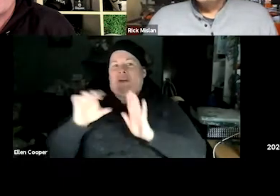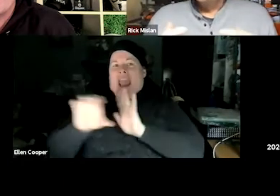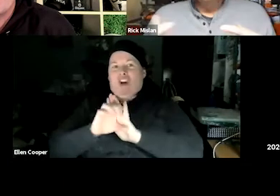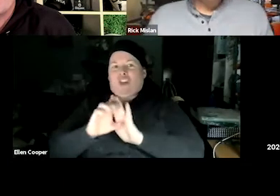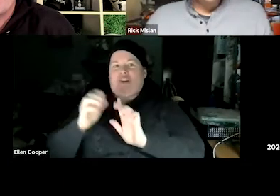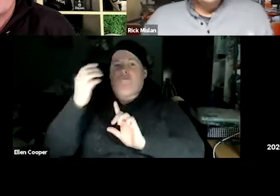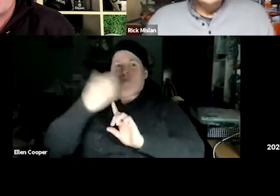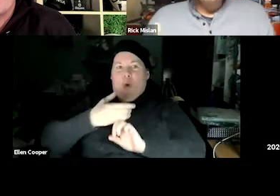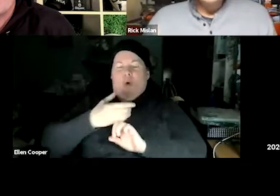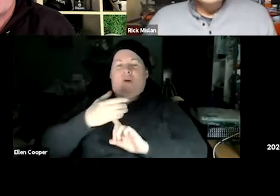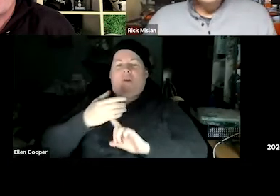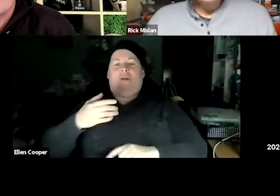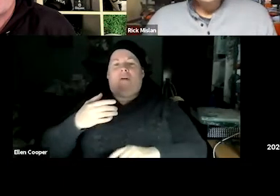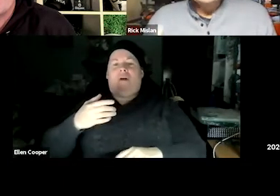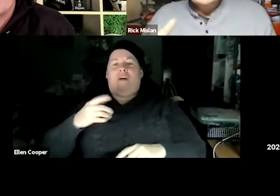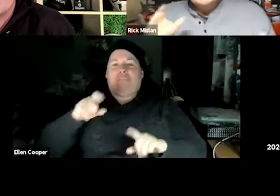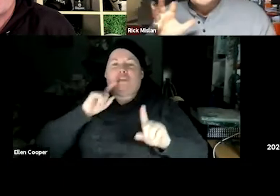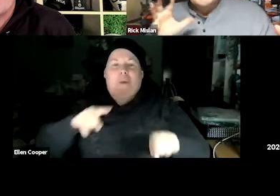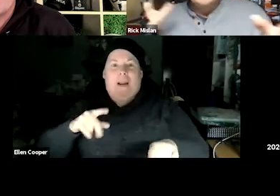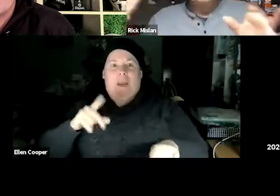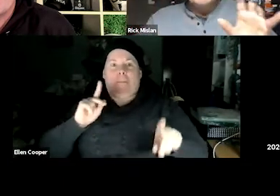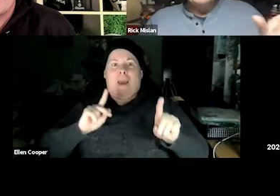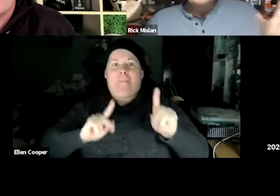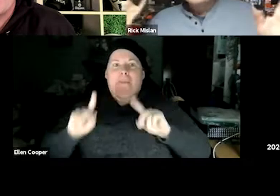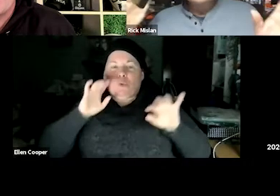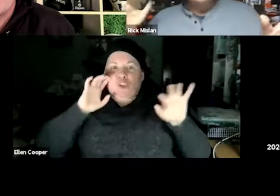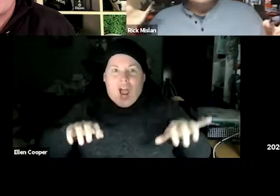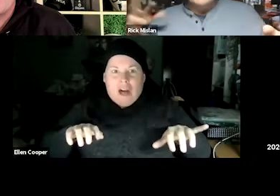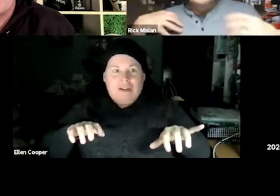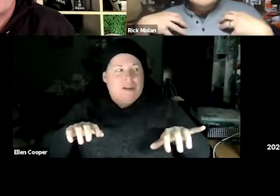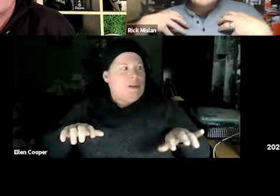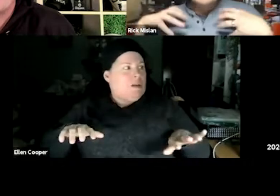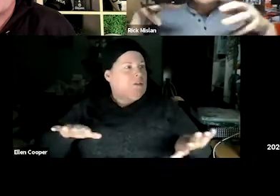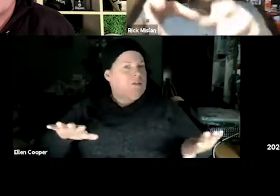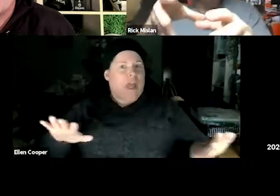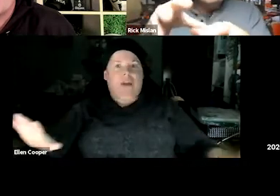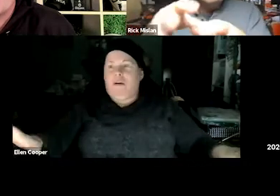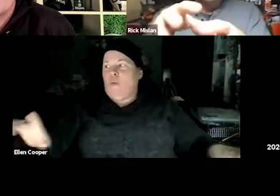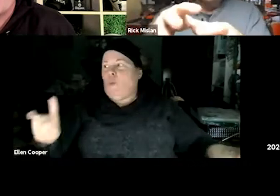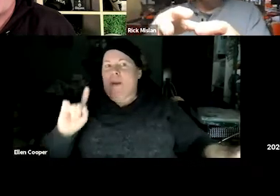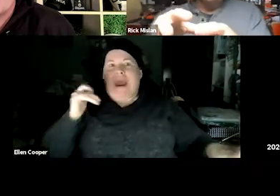astounded at that moment, because it was like, where am I all of a sudden, I was now taken into your world.